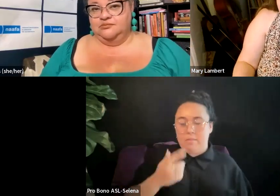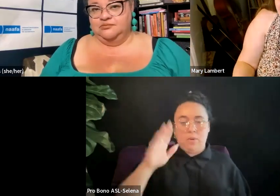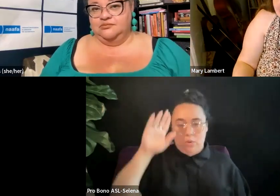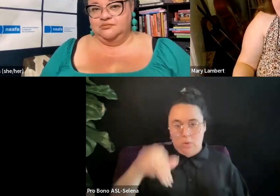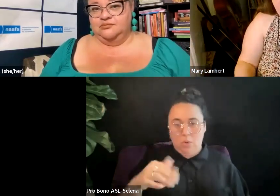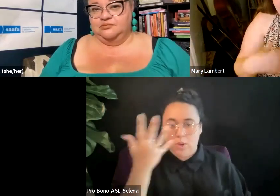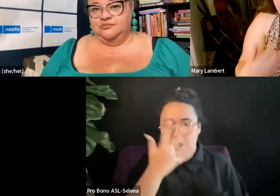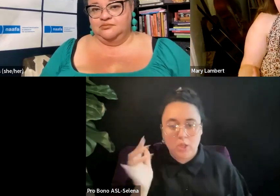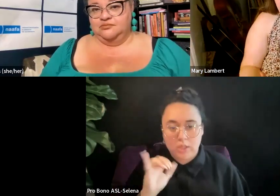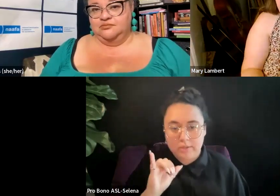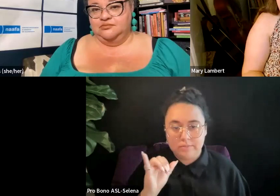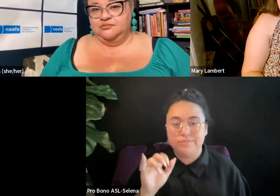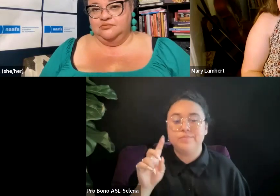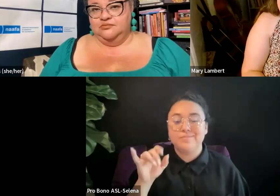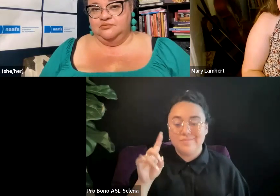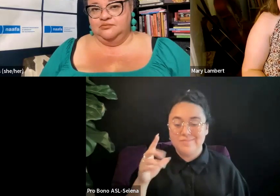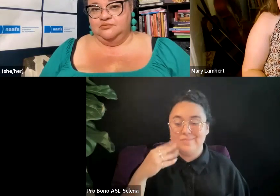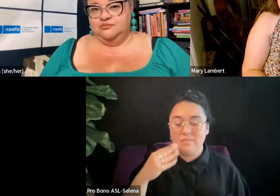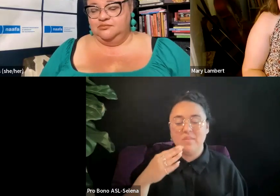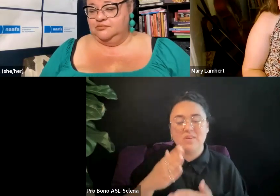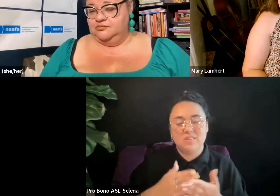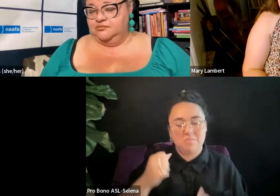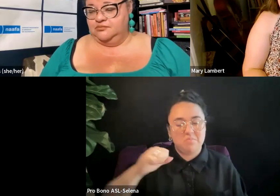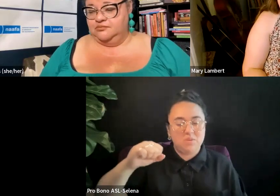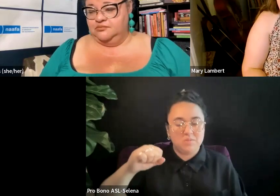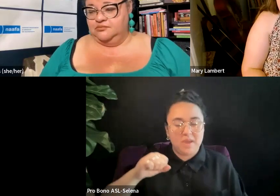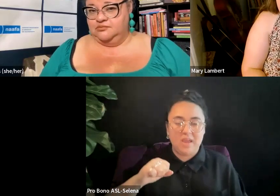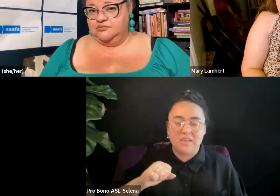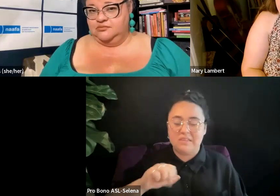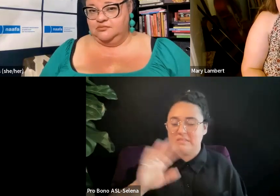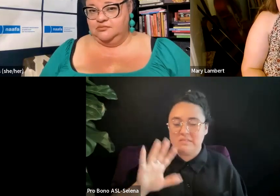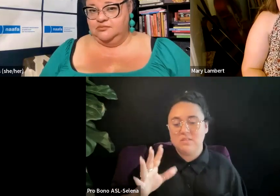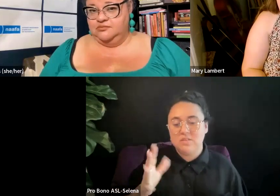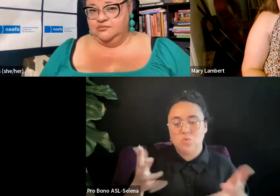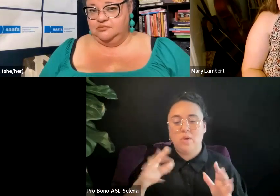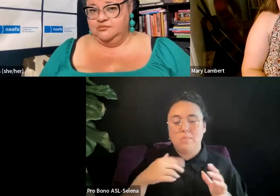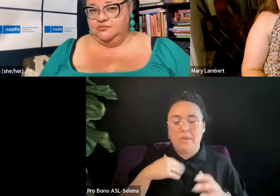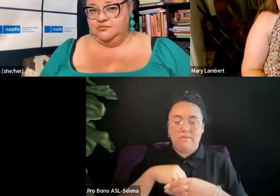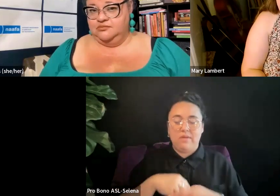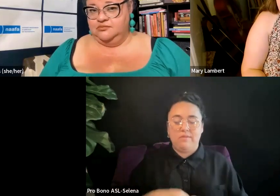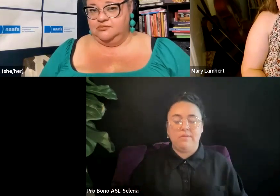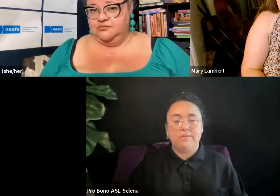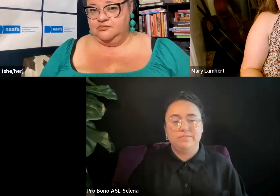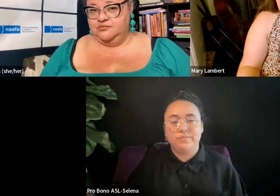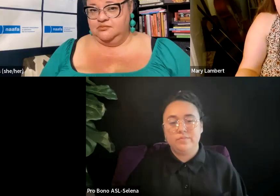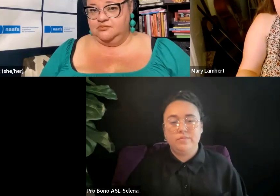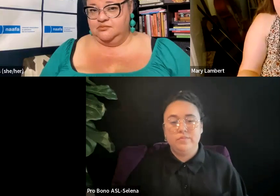I did run into some pushback as my star grew.